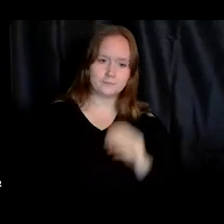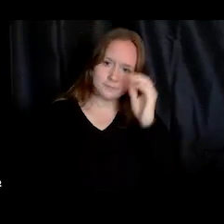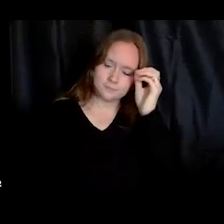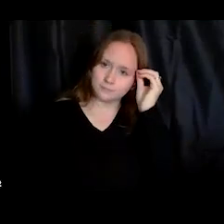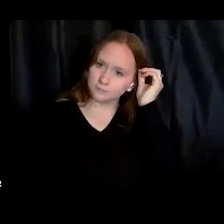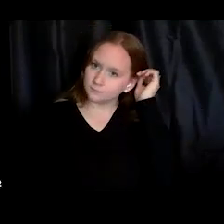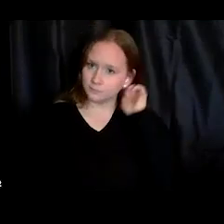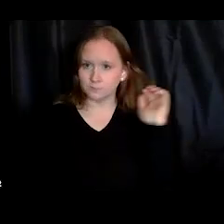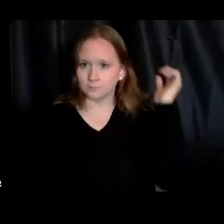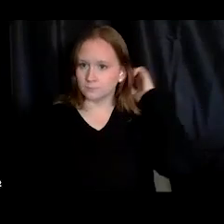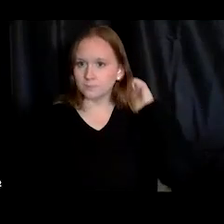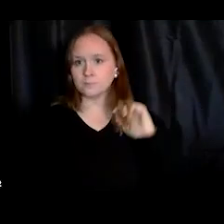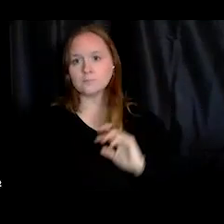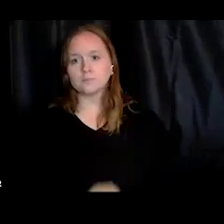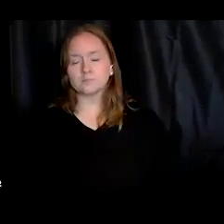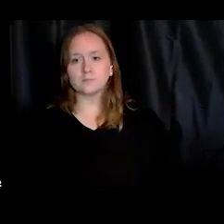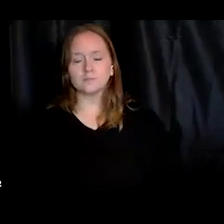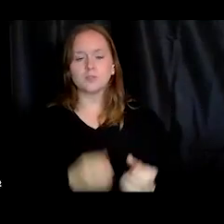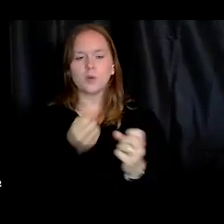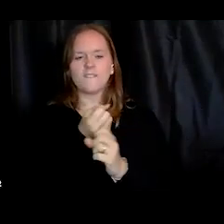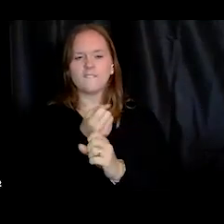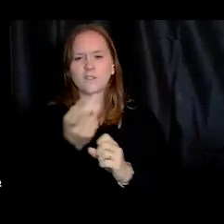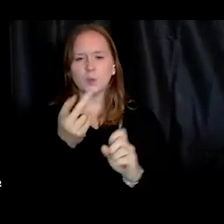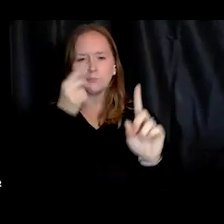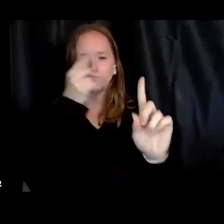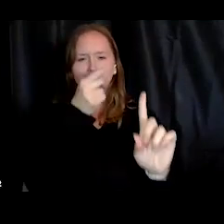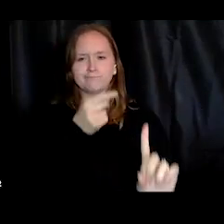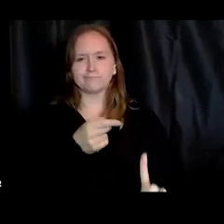So I have a few objectives and we're going to go back to the basics